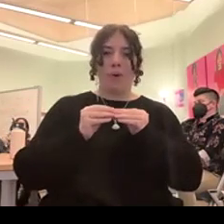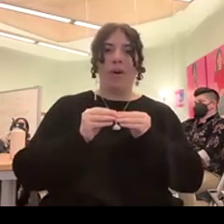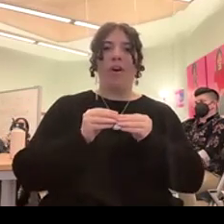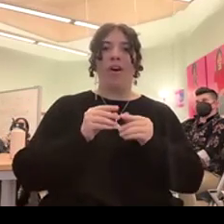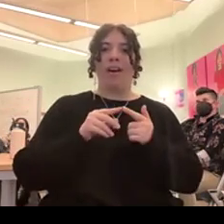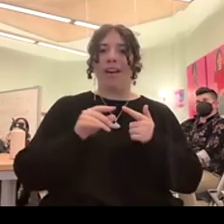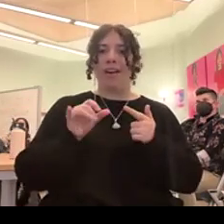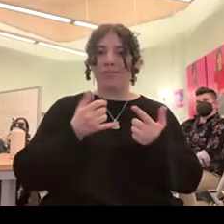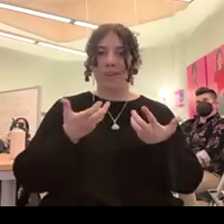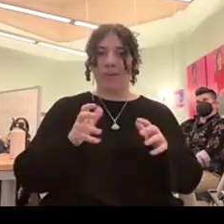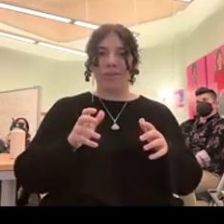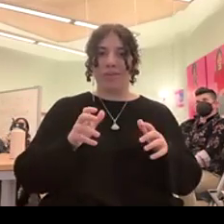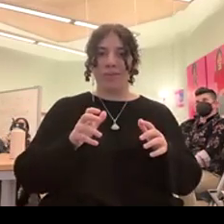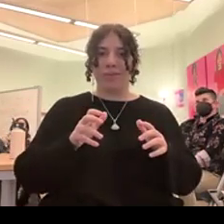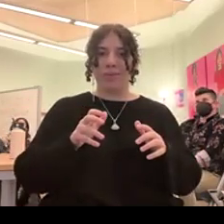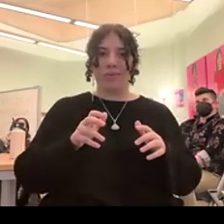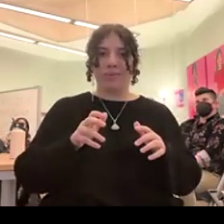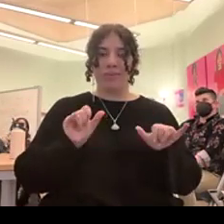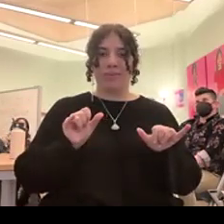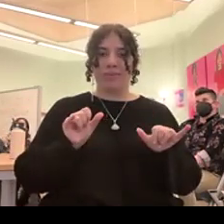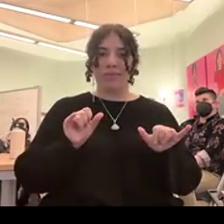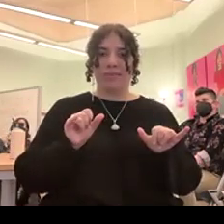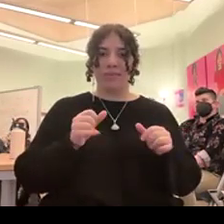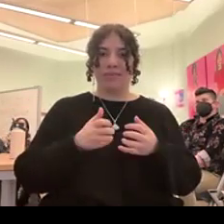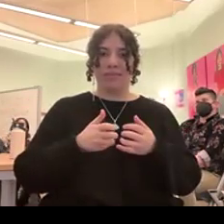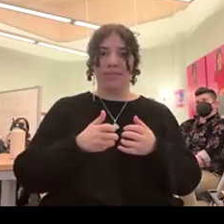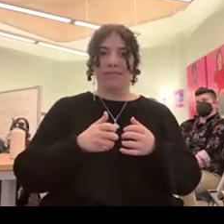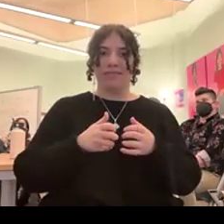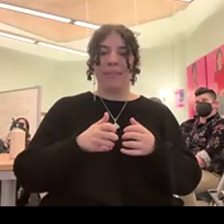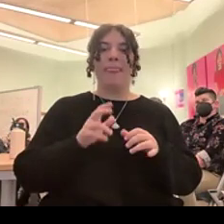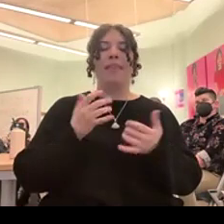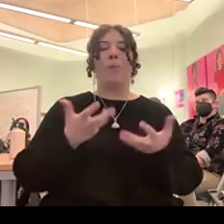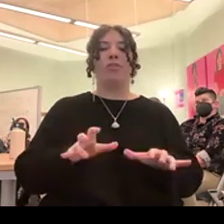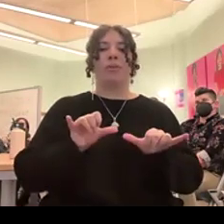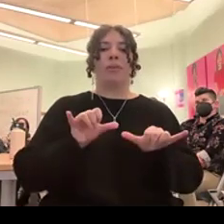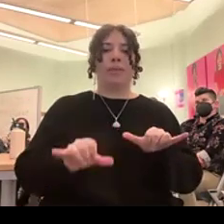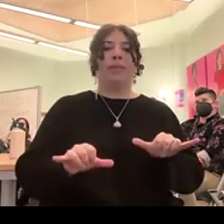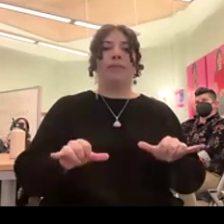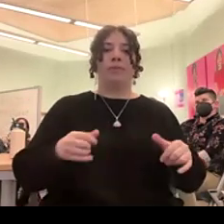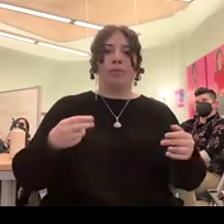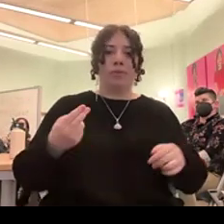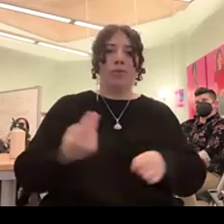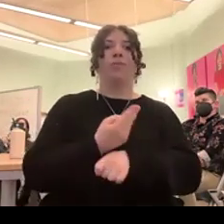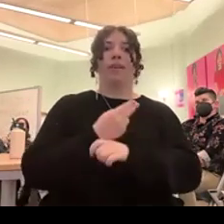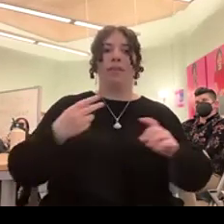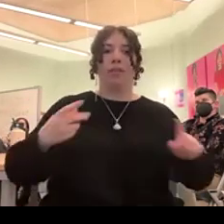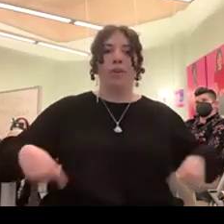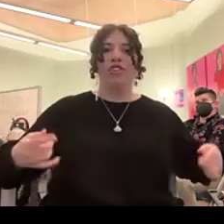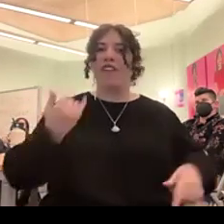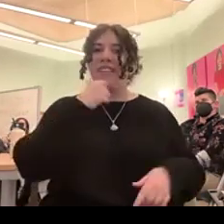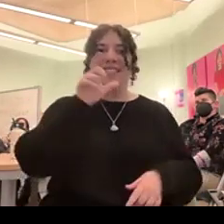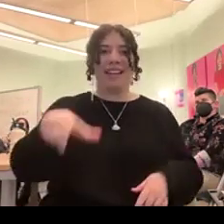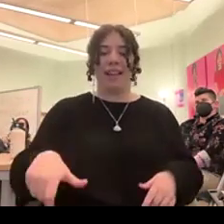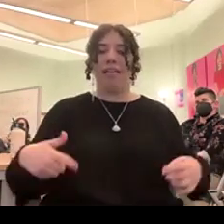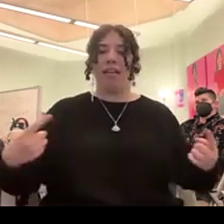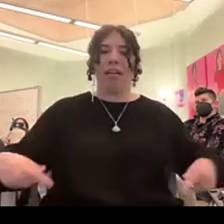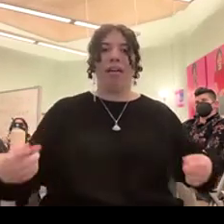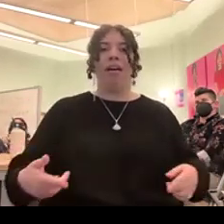people better and I also didn't want to keep using the wheelchair when I didn't need it,